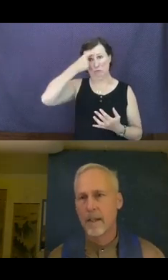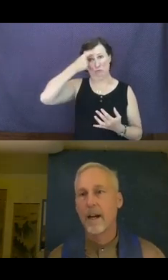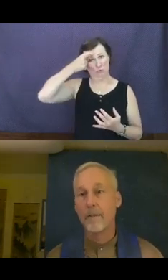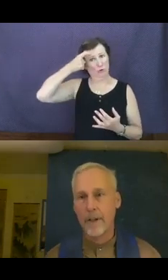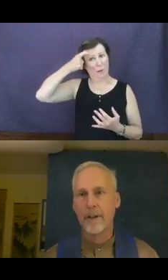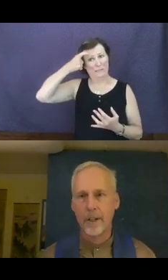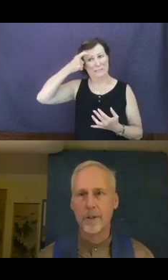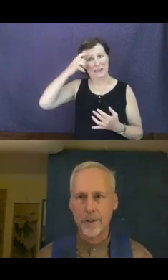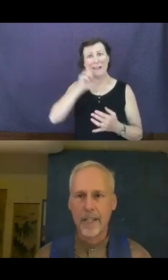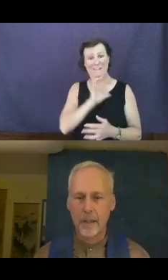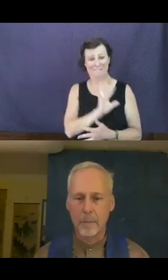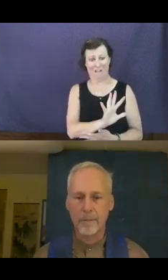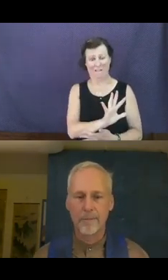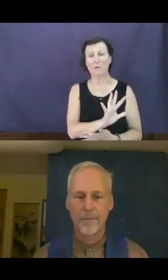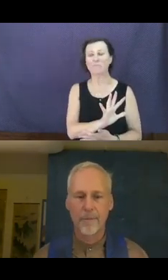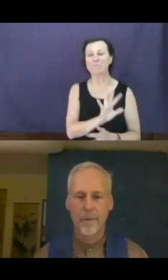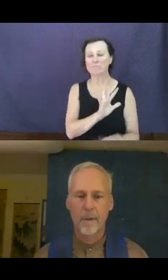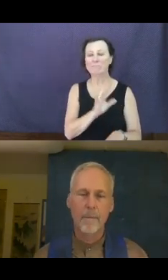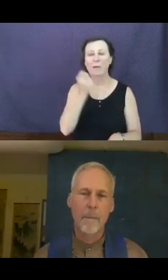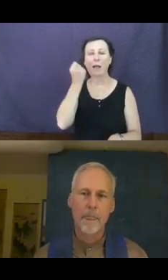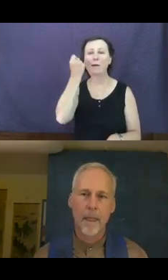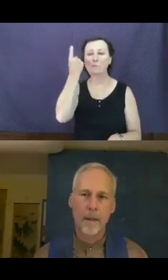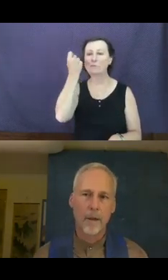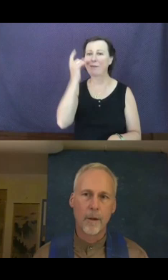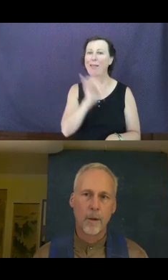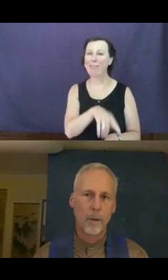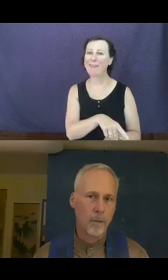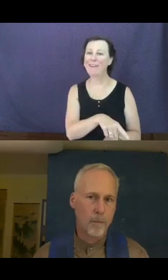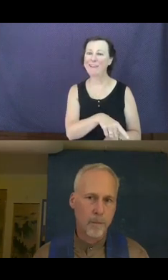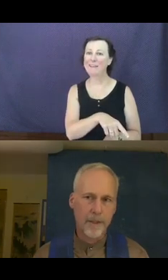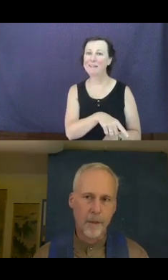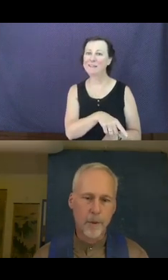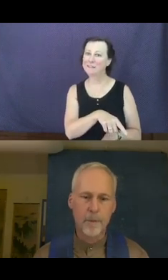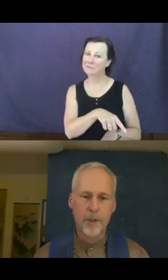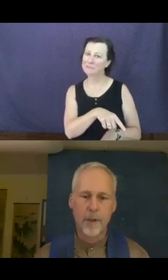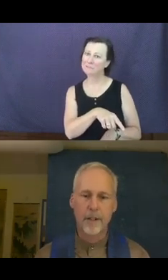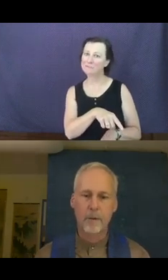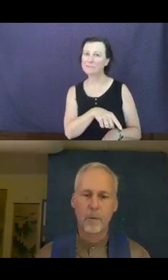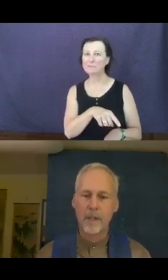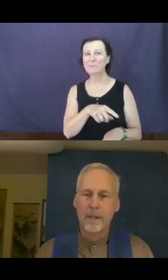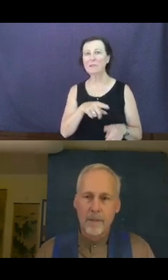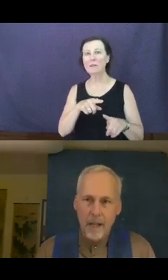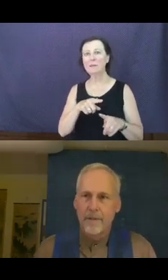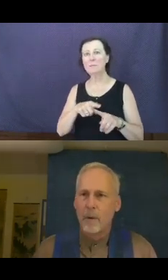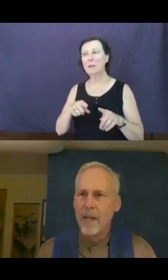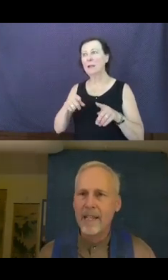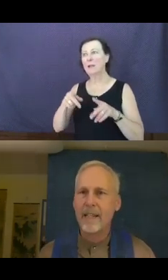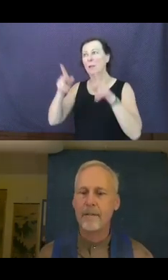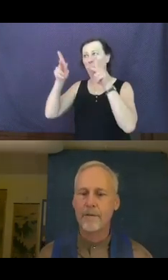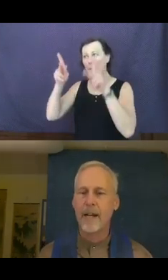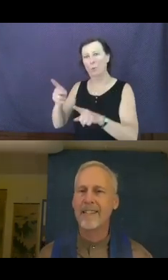are very understandable. But the perpetrator was himself a weak and frightened